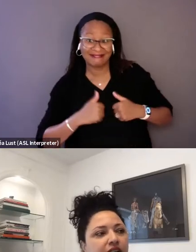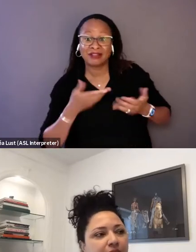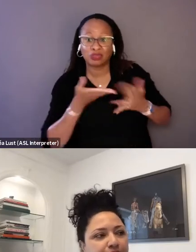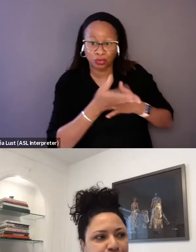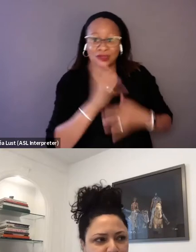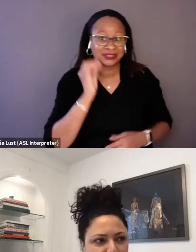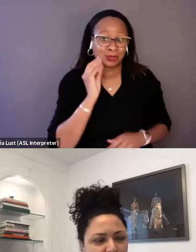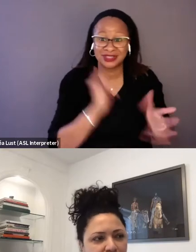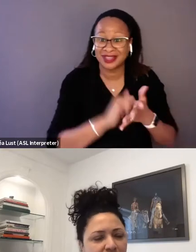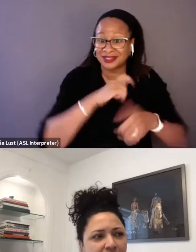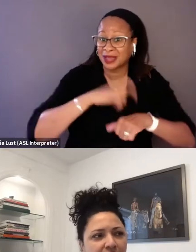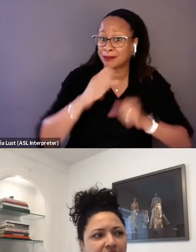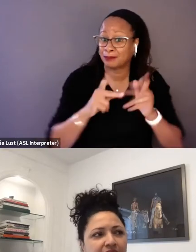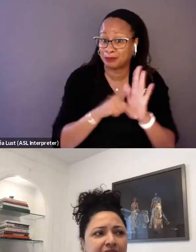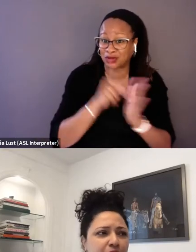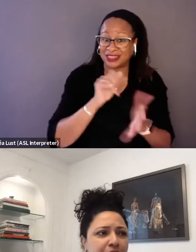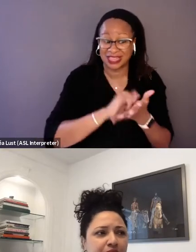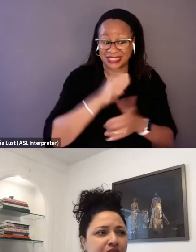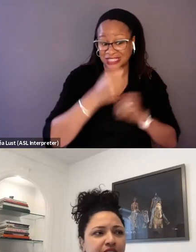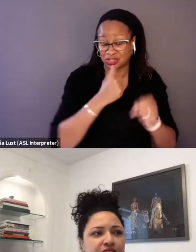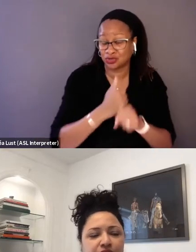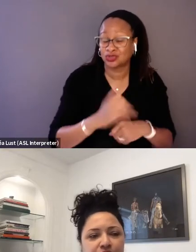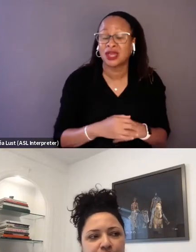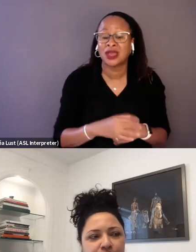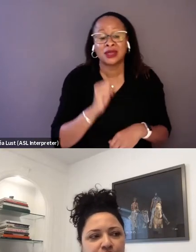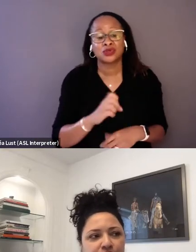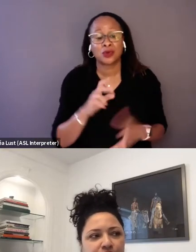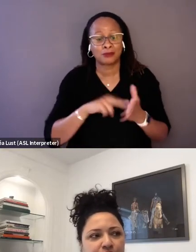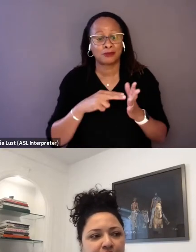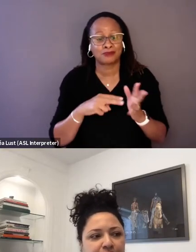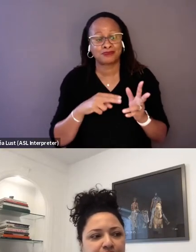And so people started to, you know